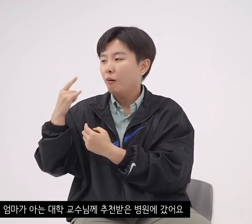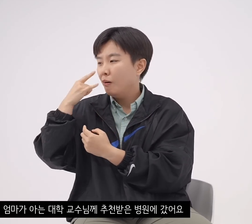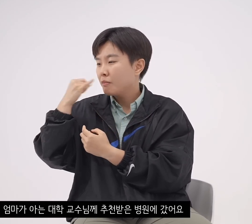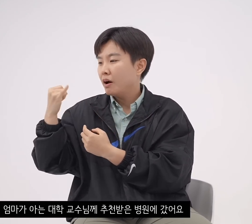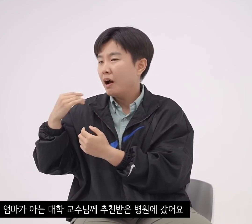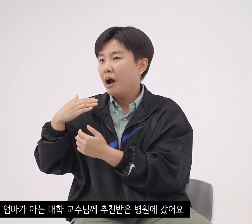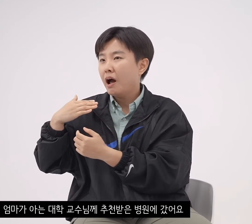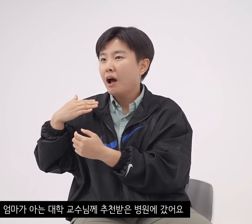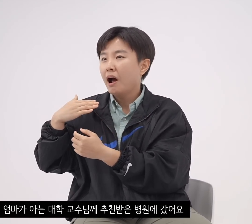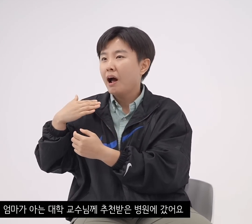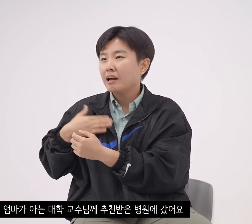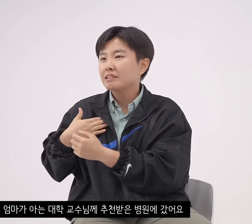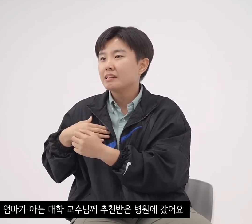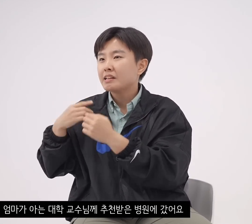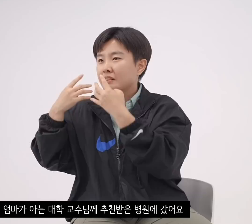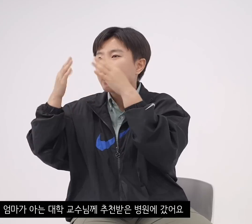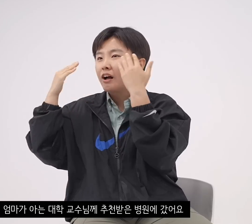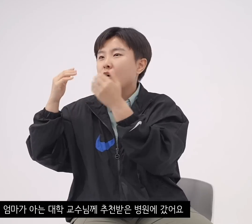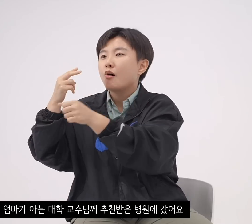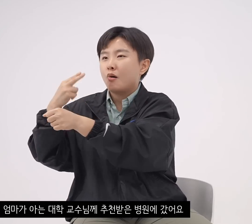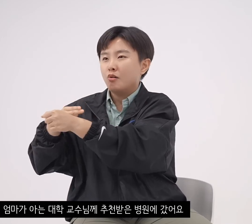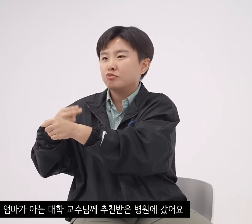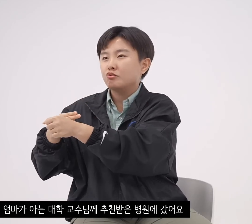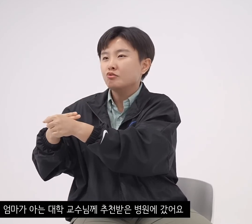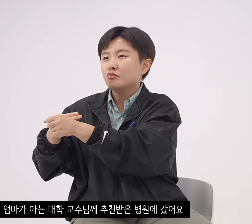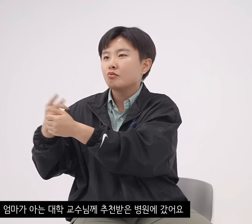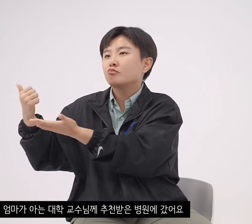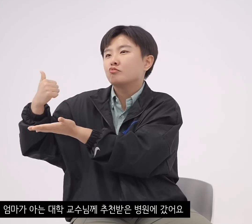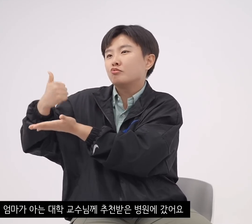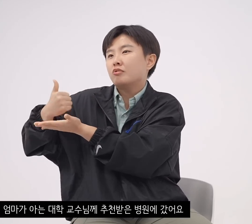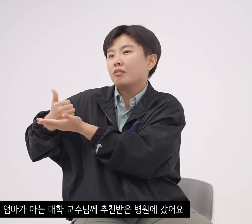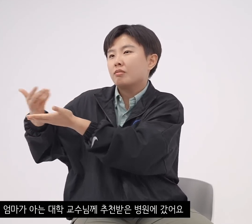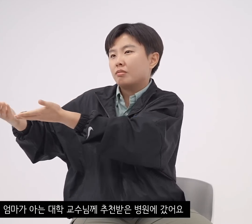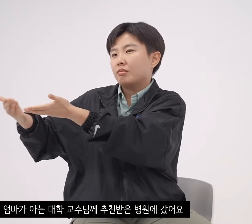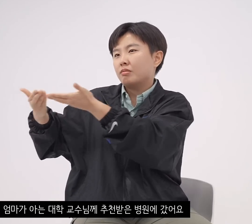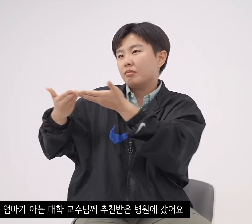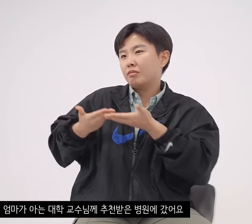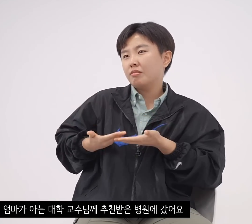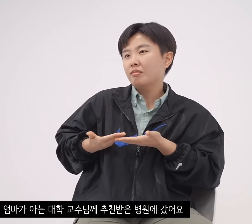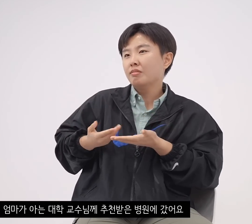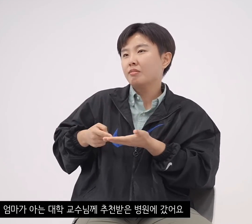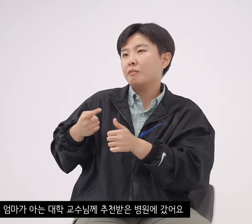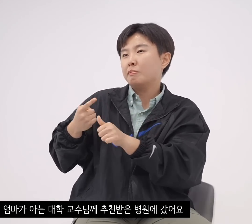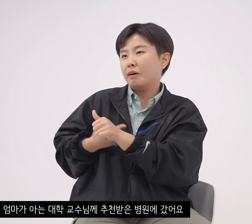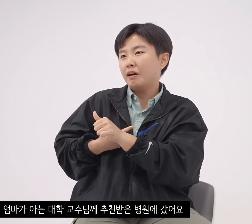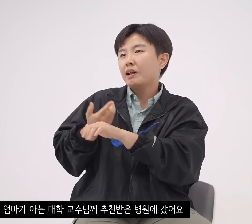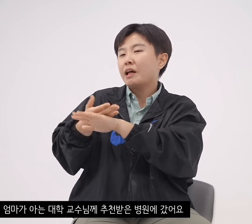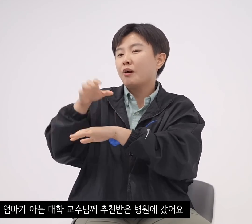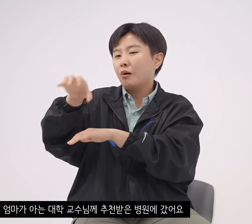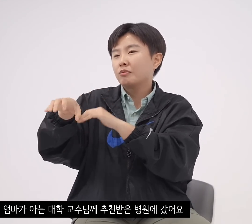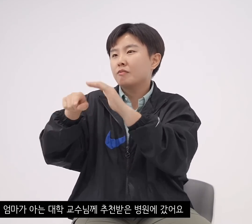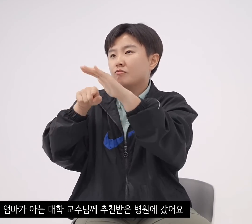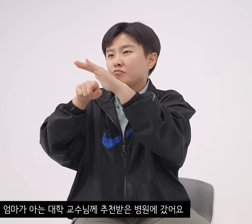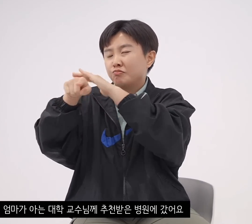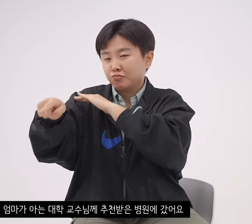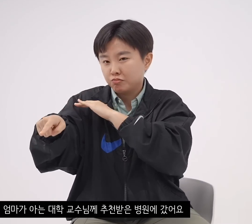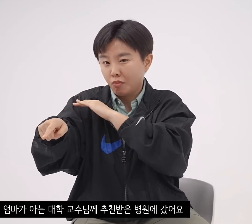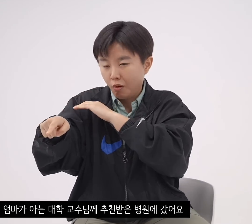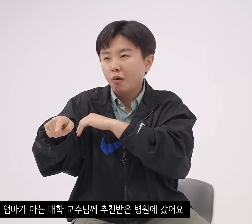I went to a hospital recommended by a university professor my mom knows.